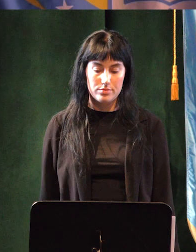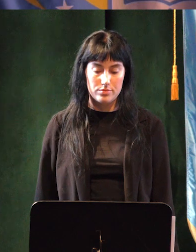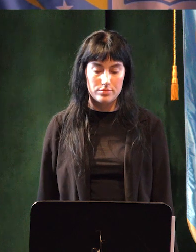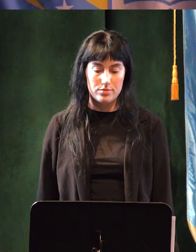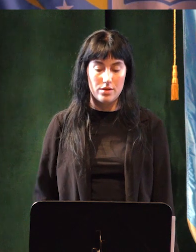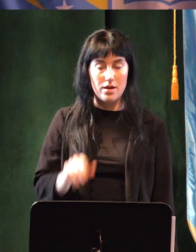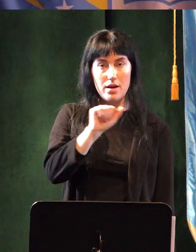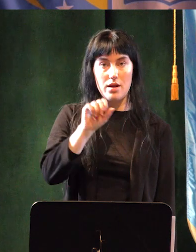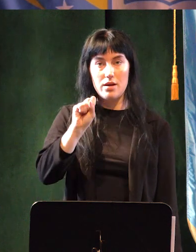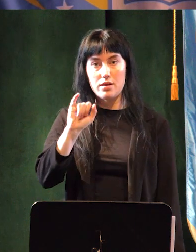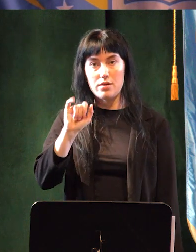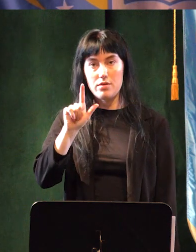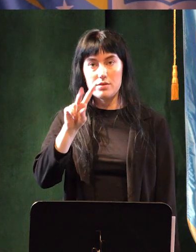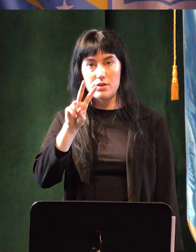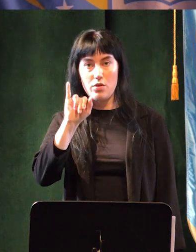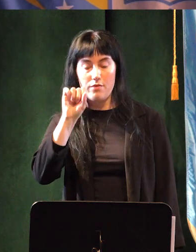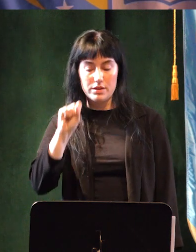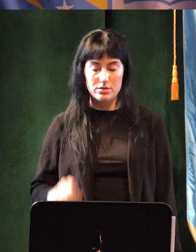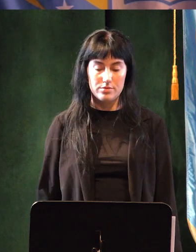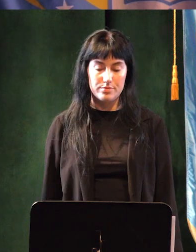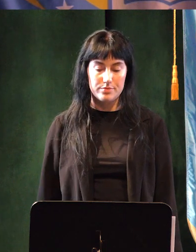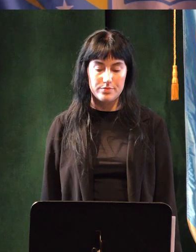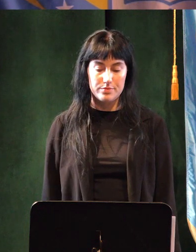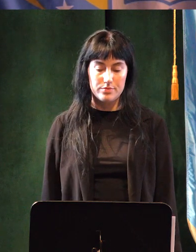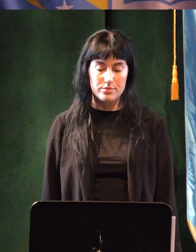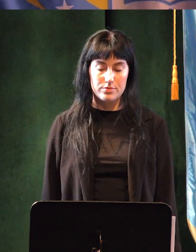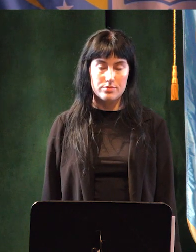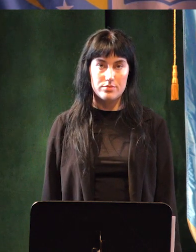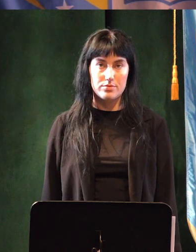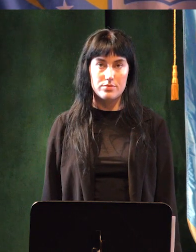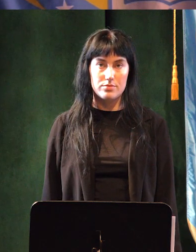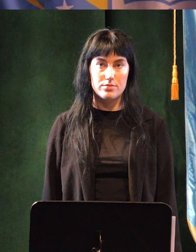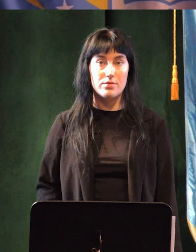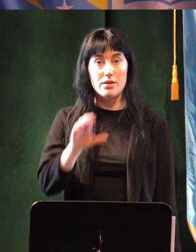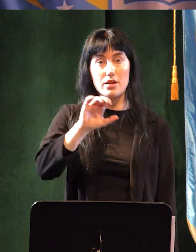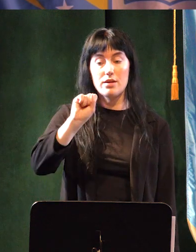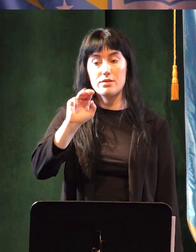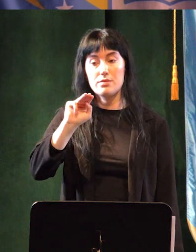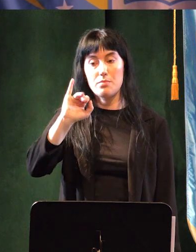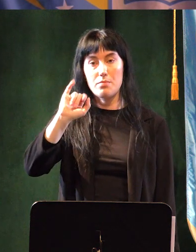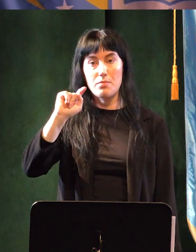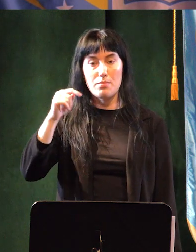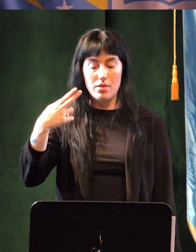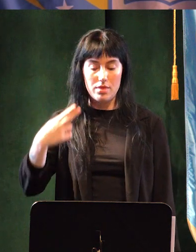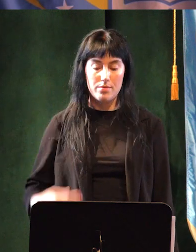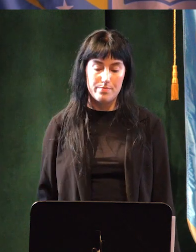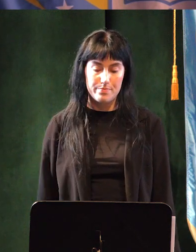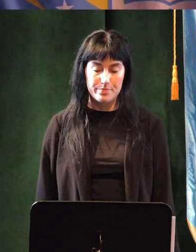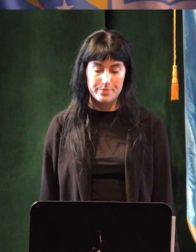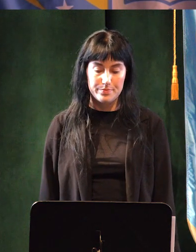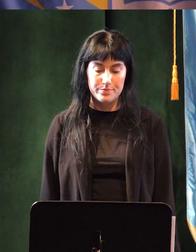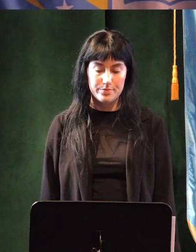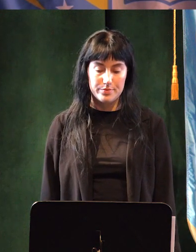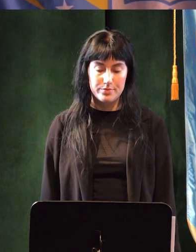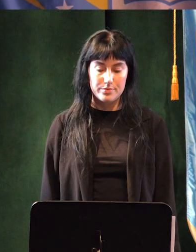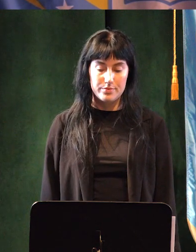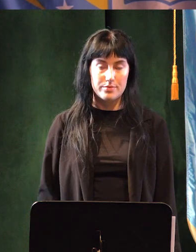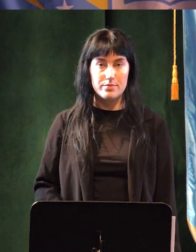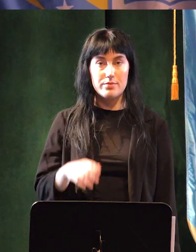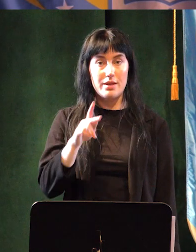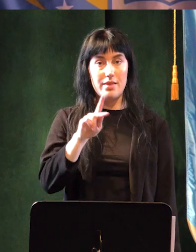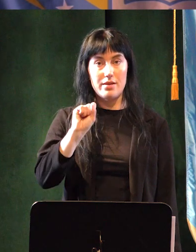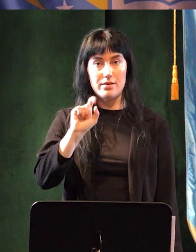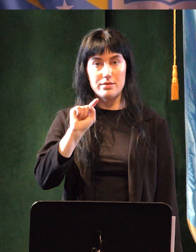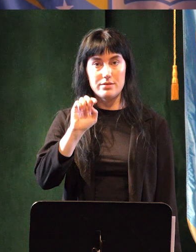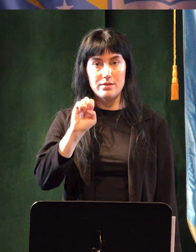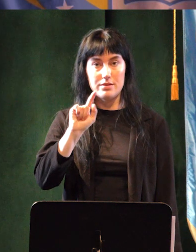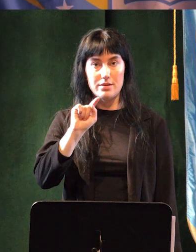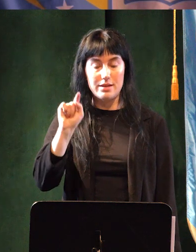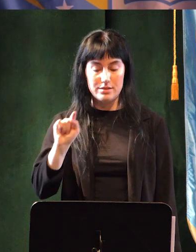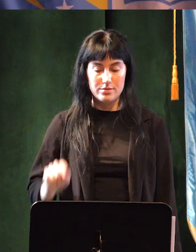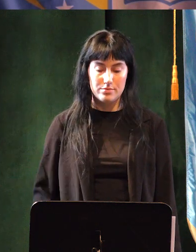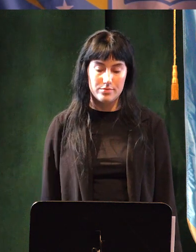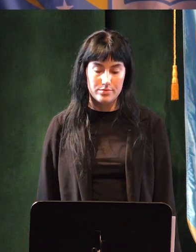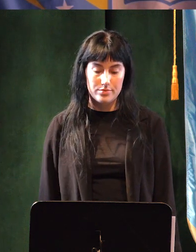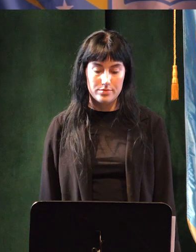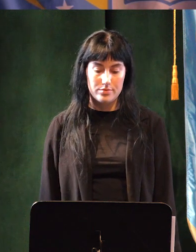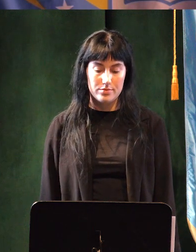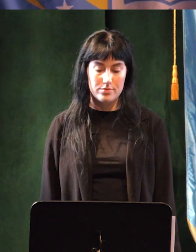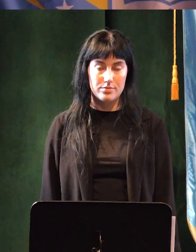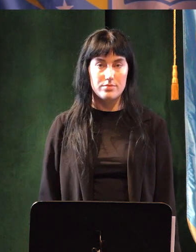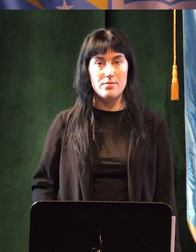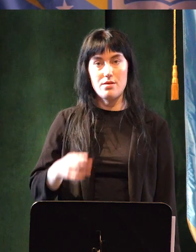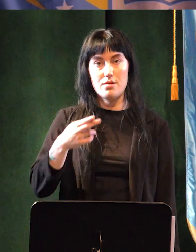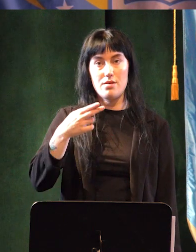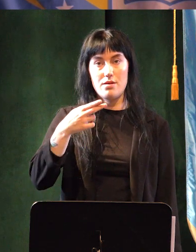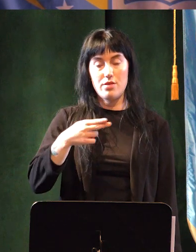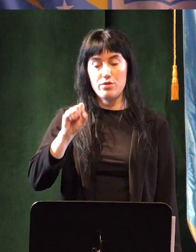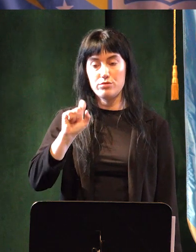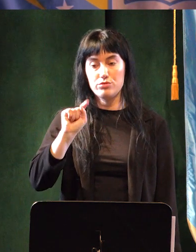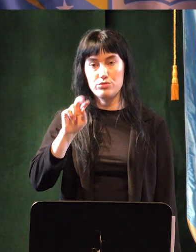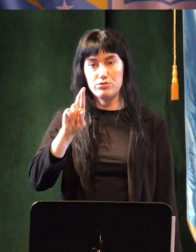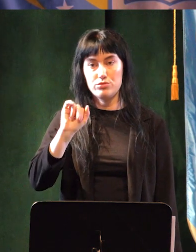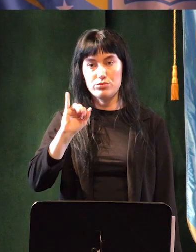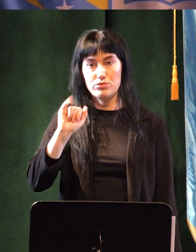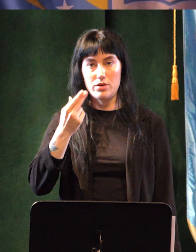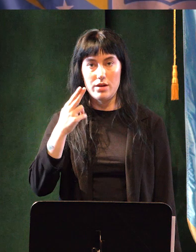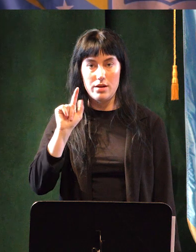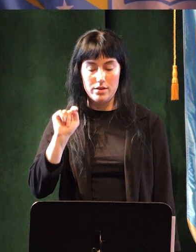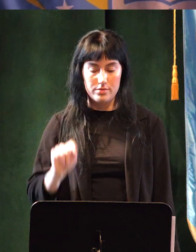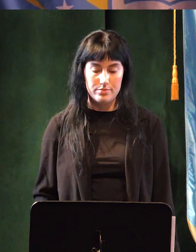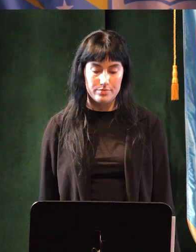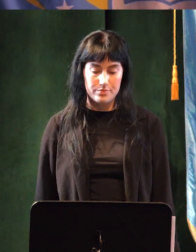Antoinette silvus Shanae Smith Kaitlyn Stetz Heather straight